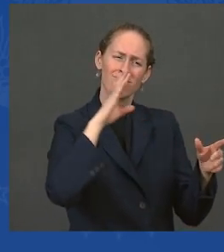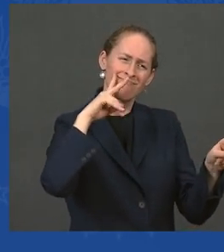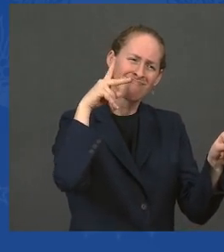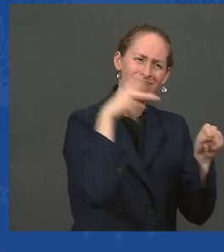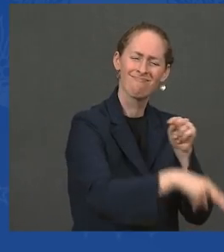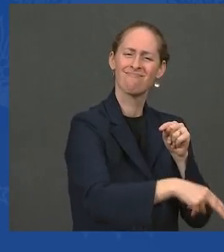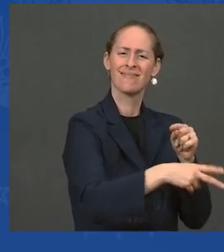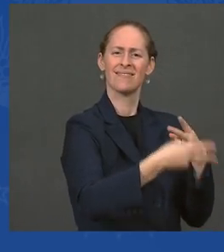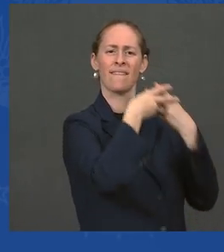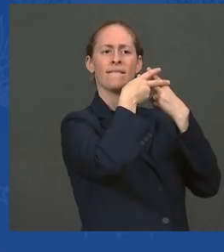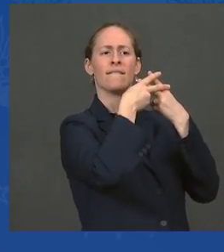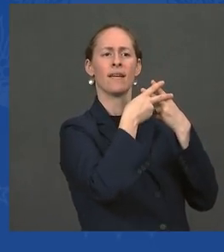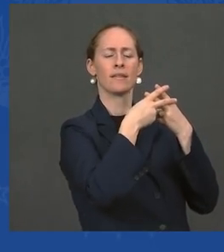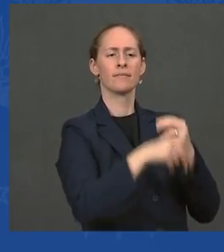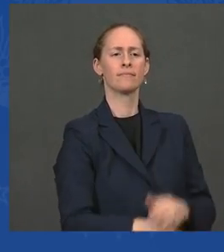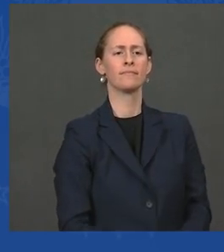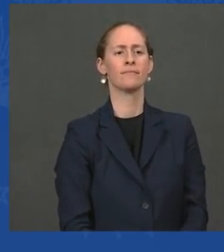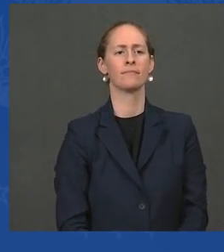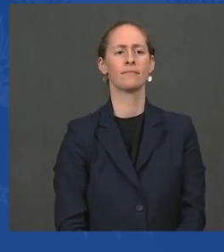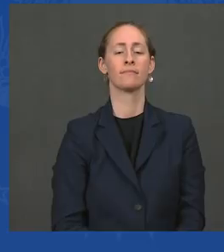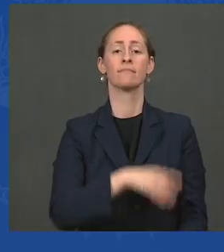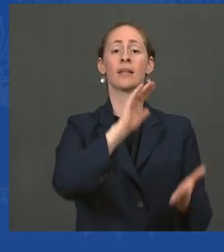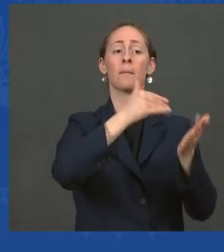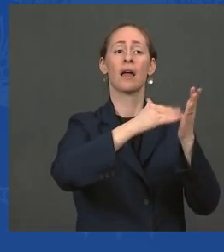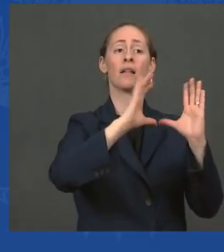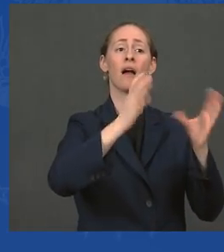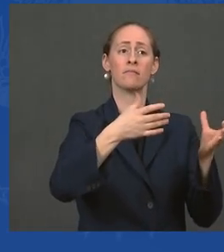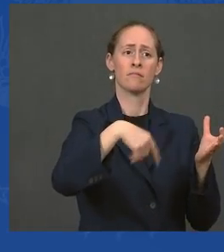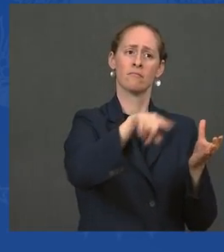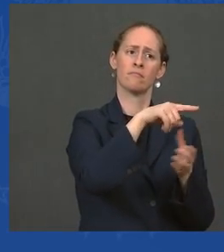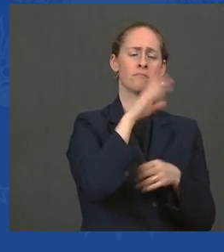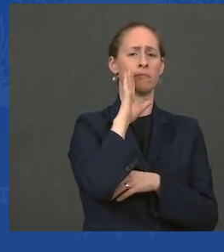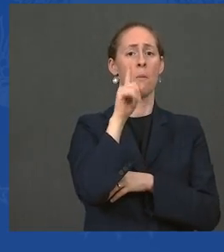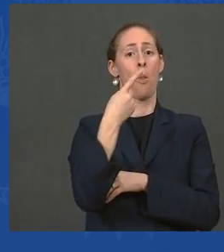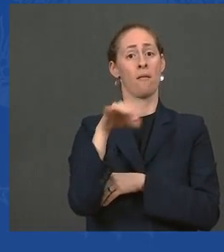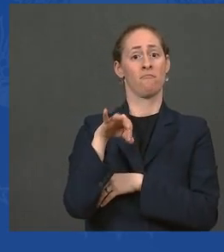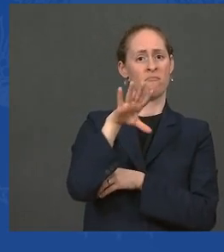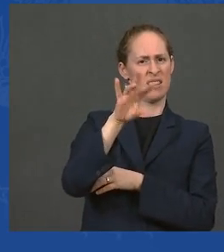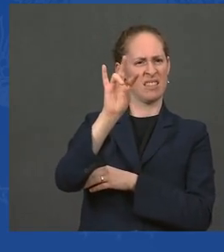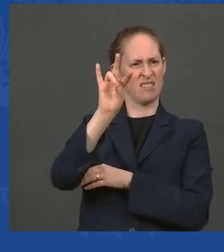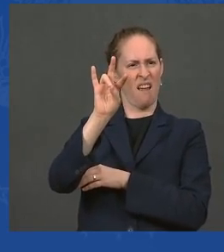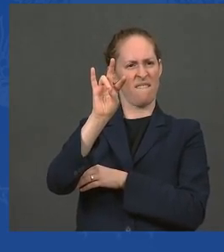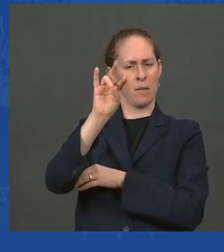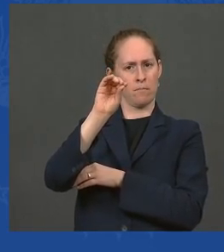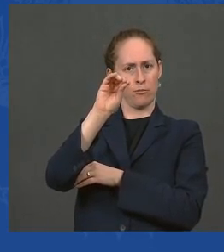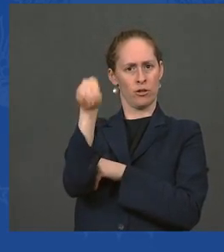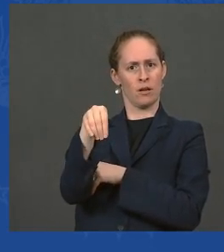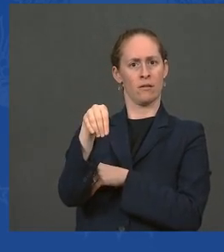7 percent of their income on childcare under my proposal. Seven percent.